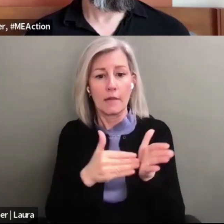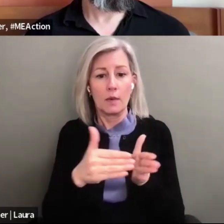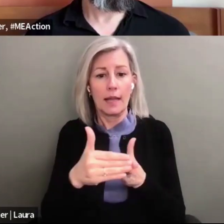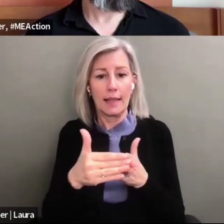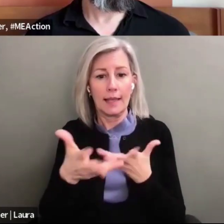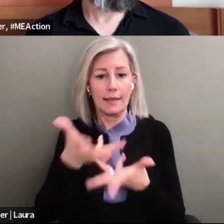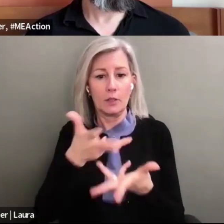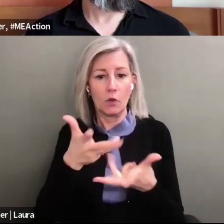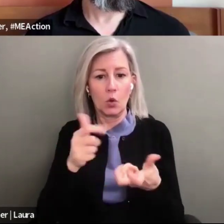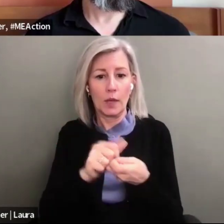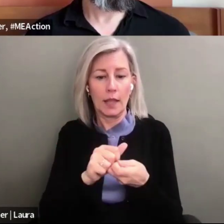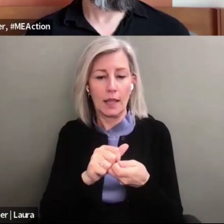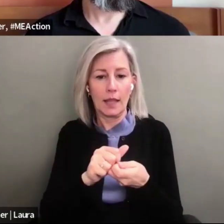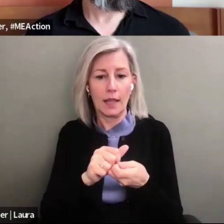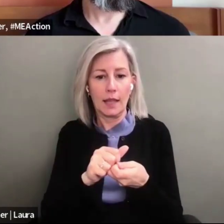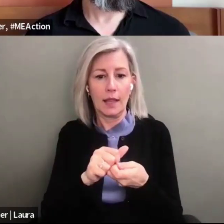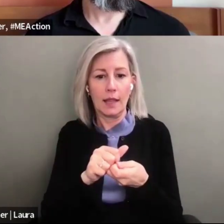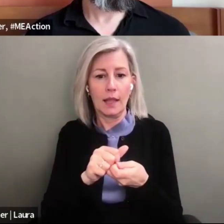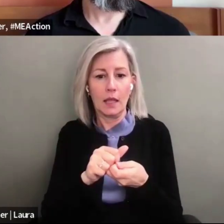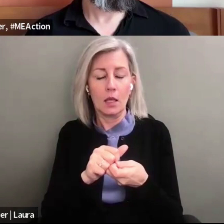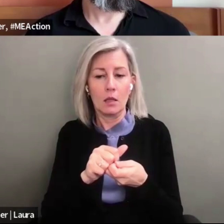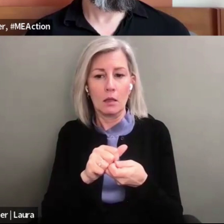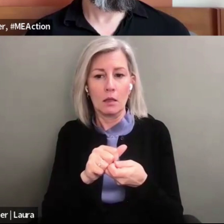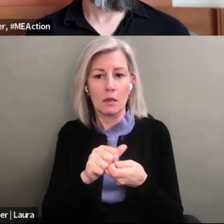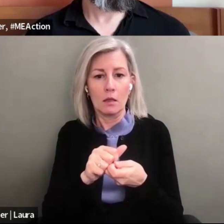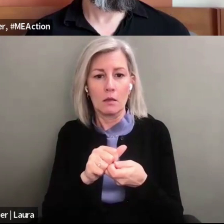Please also describe the networks that you are frequently interfacing with